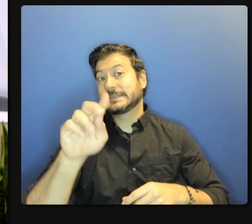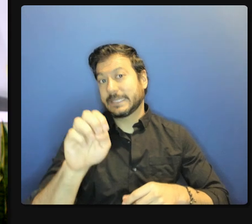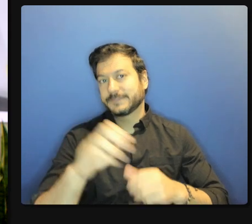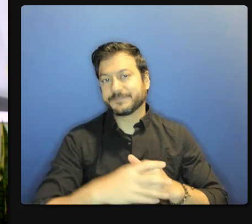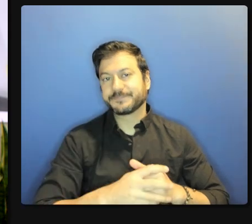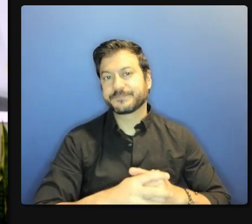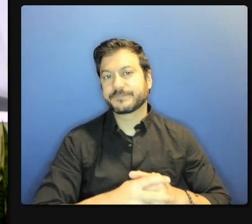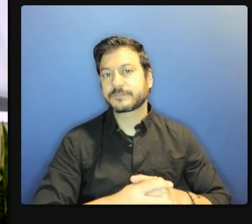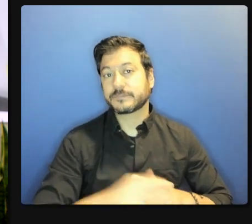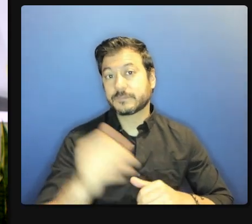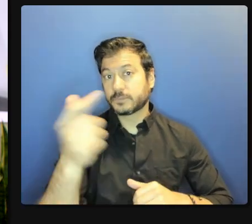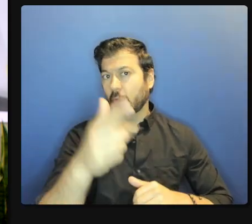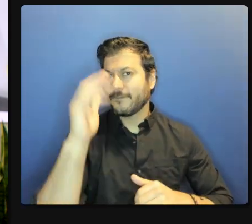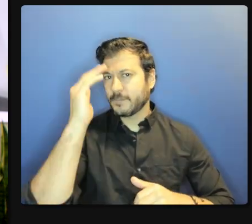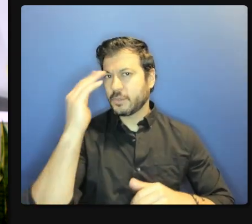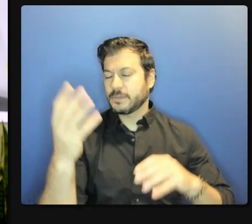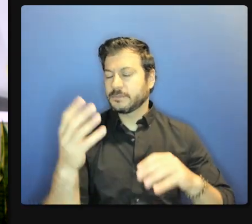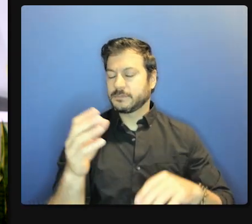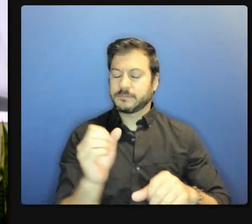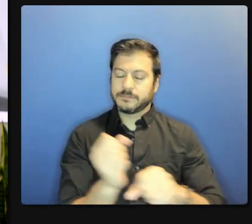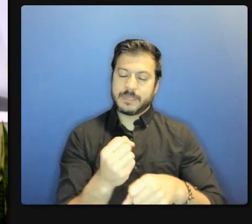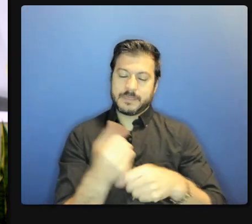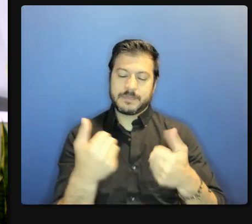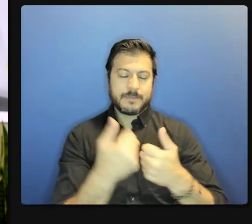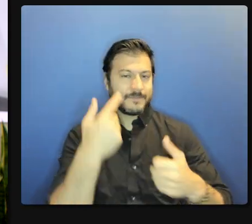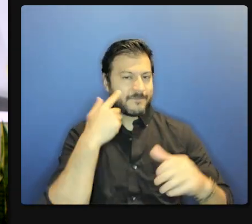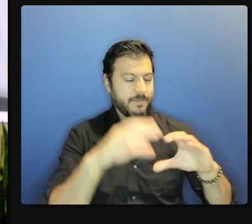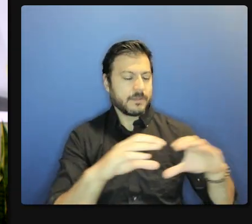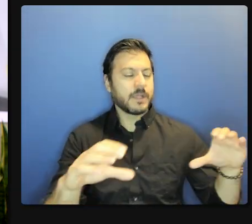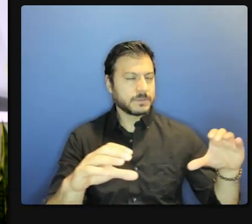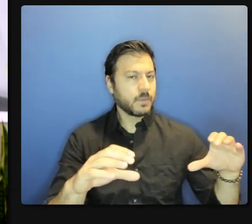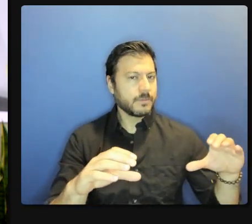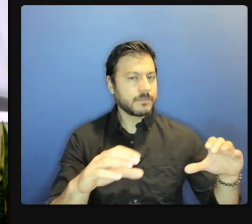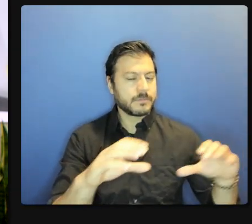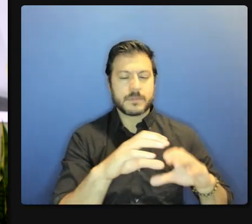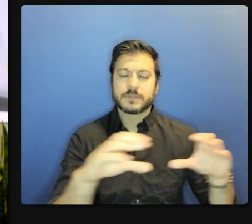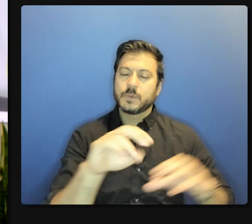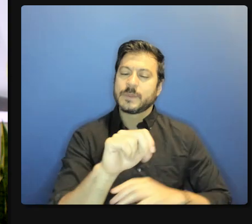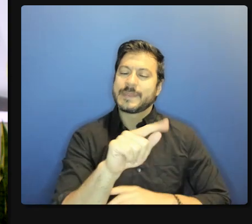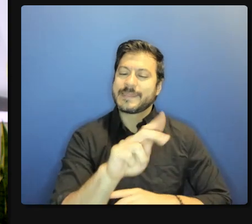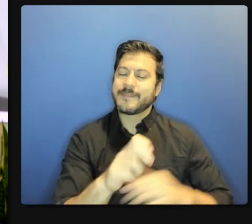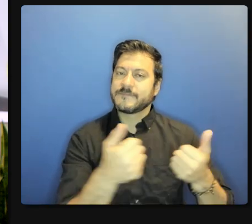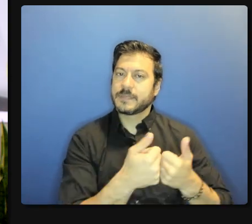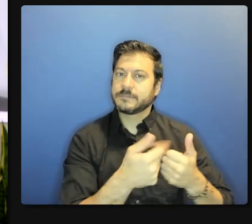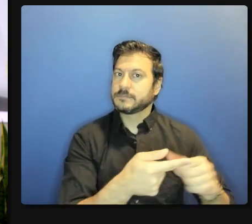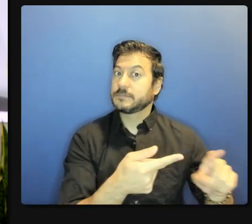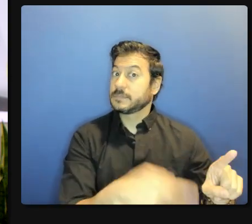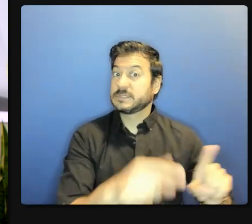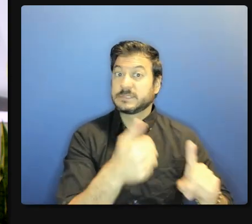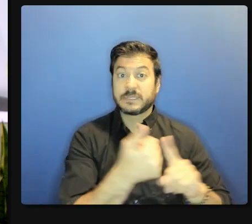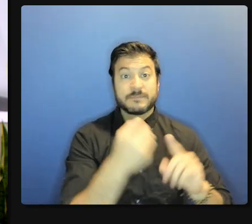You know about developing for the console, or console native games. These games have no idea they're being streamed